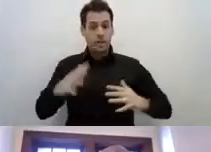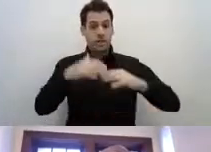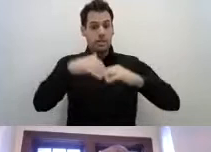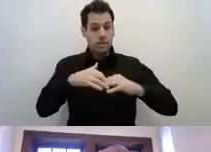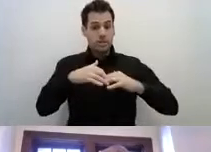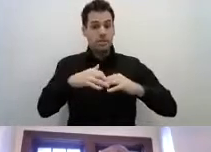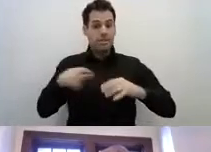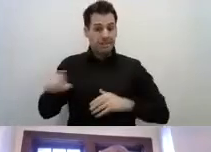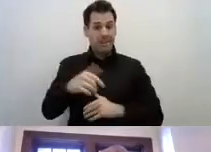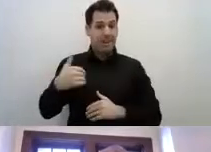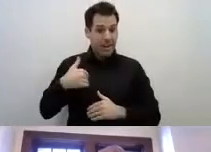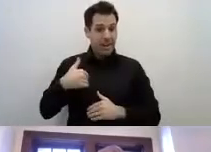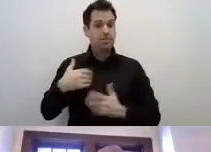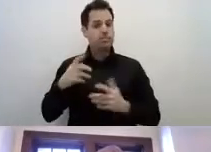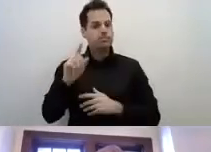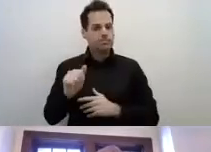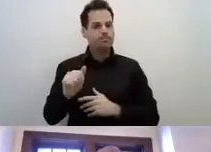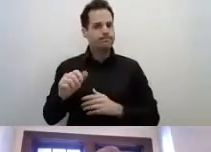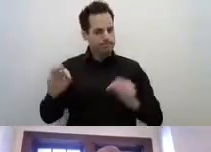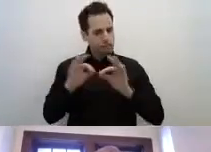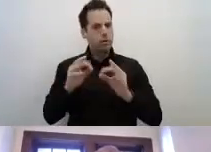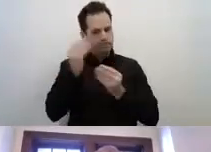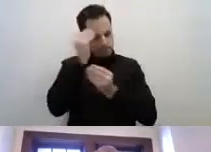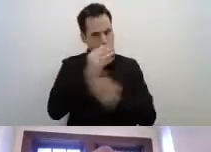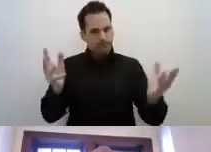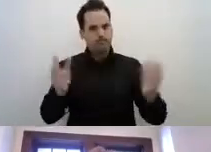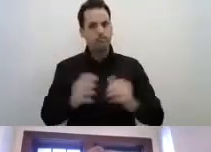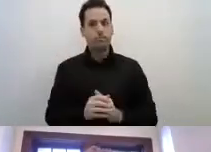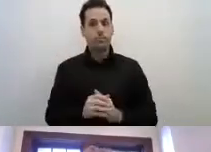i wish to recognize and sincerely thank the british columbia aboriginal network